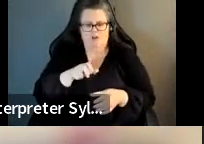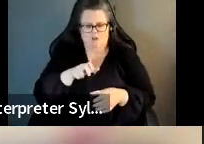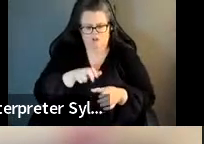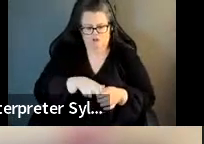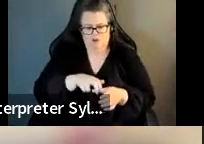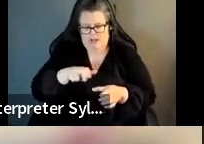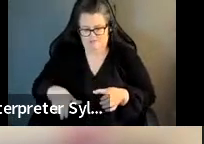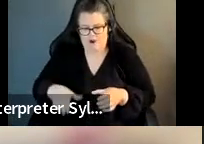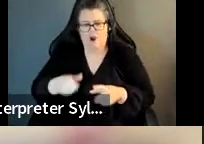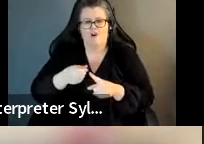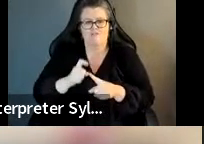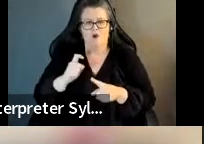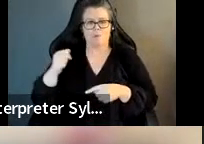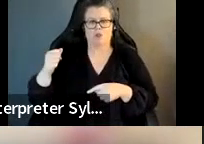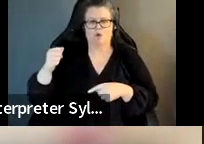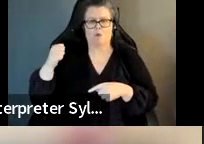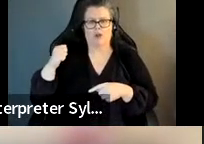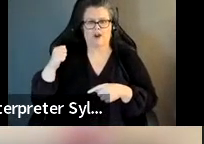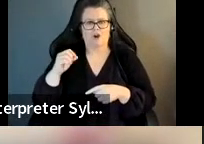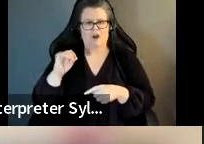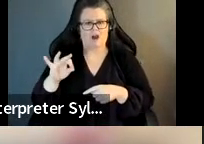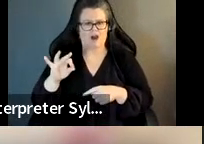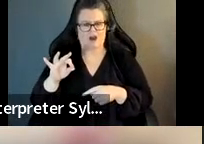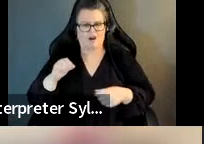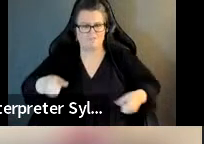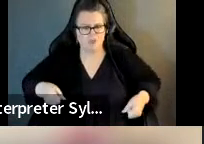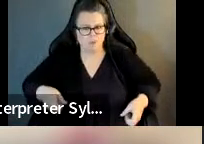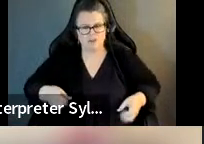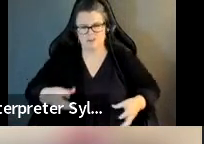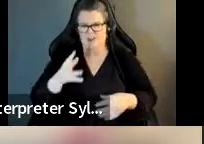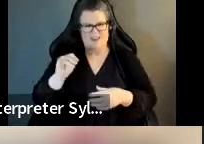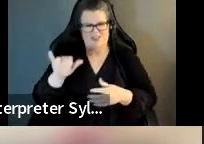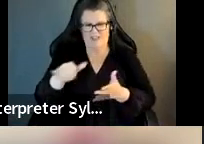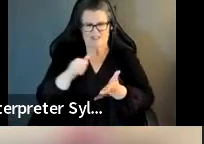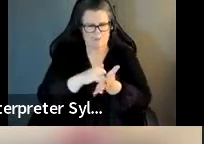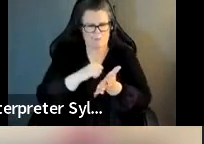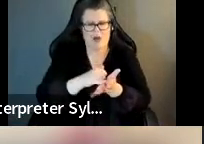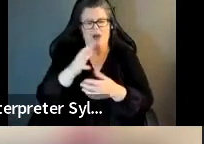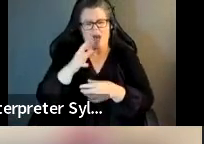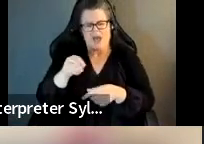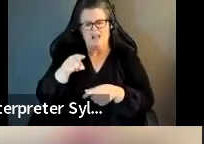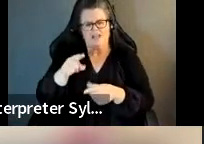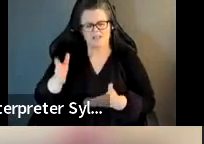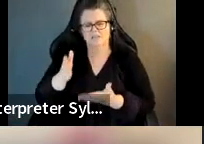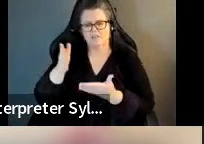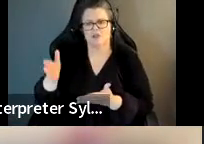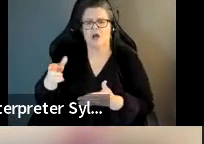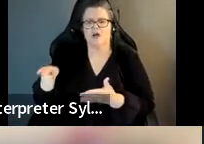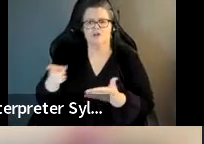The study also suggests that the surface heights must be equal for a successful transfer to